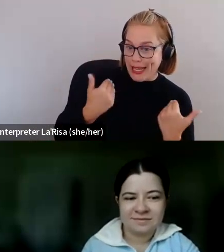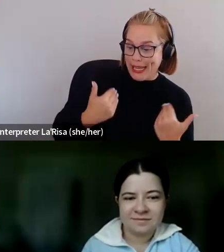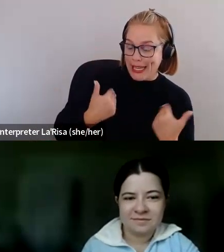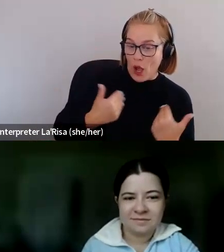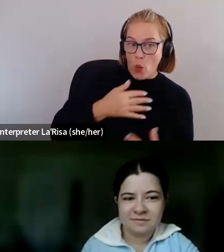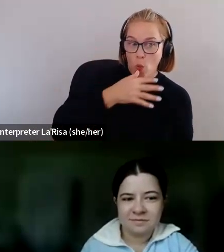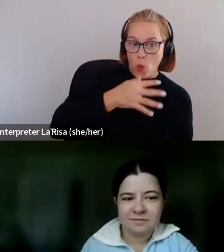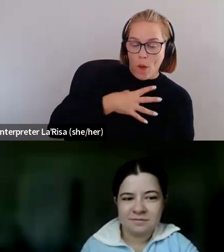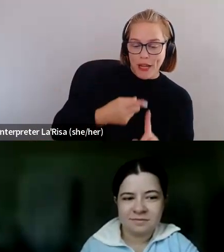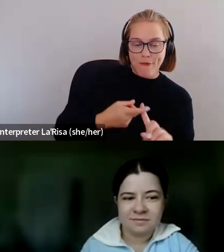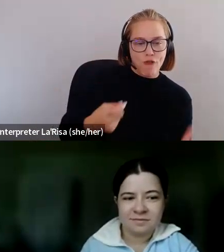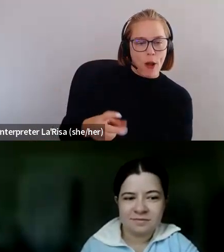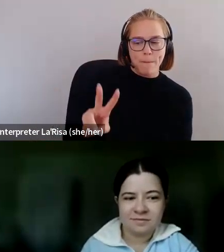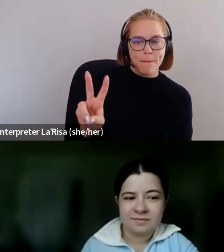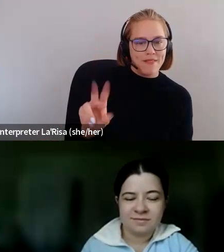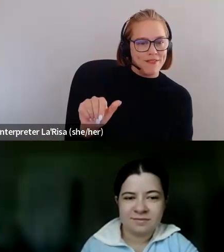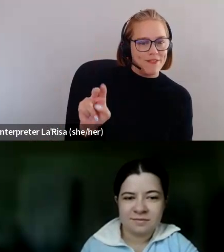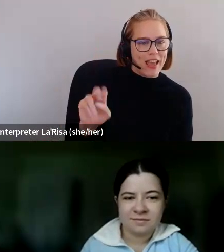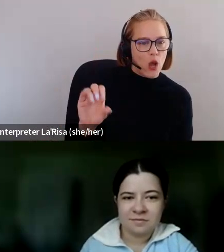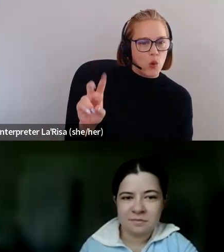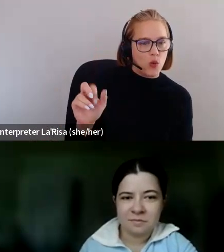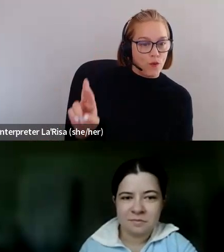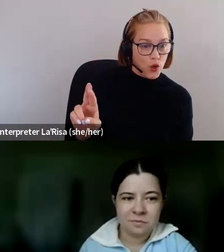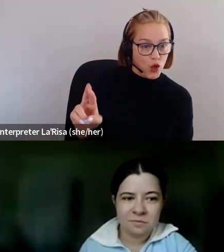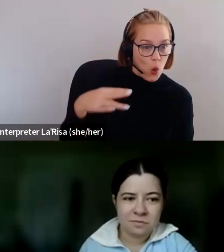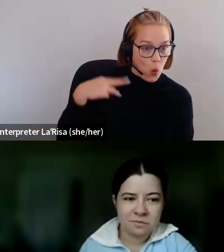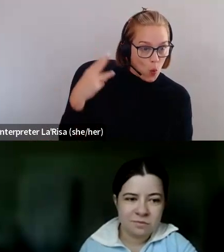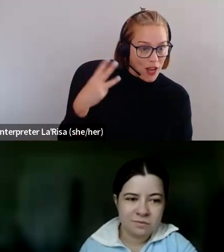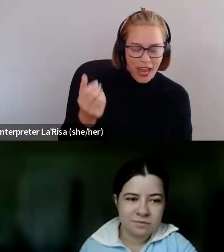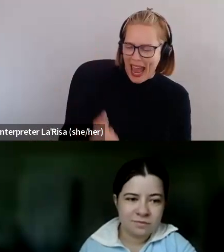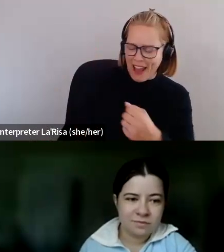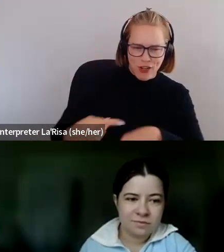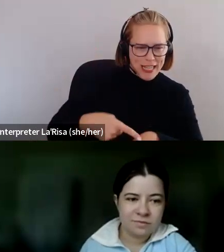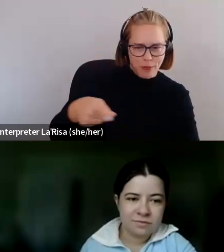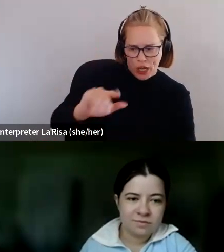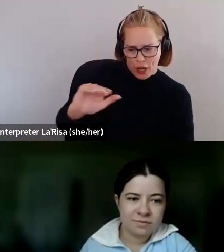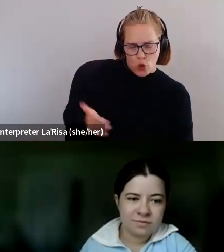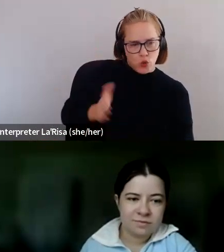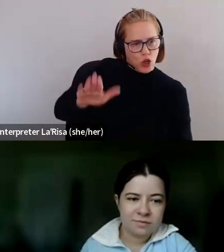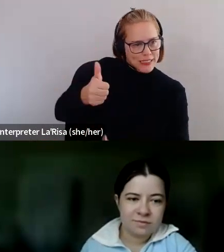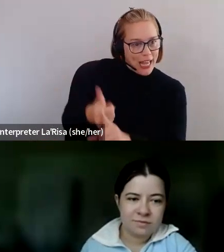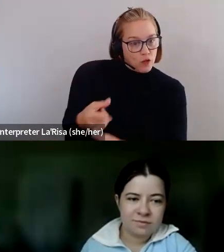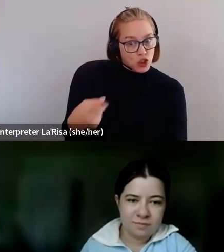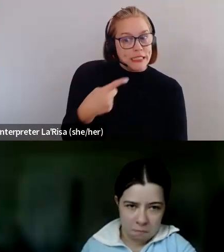the East Coast. I am excited to be here.